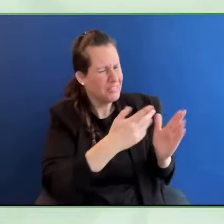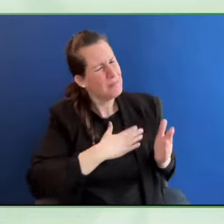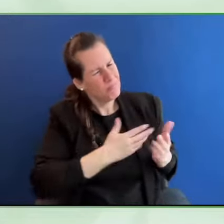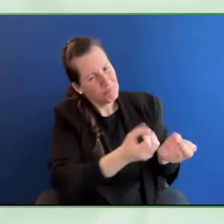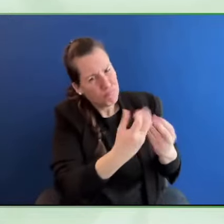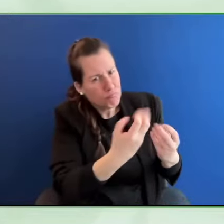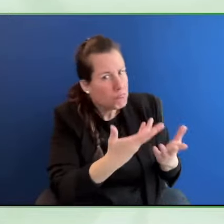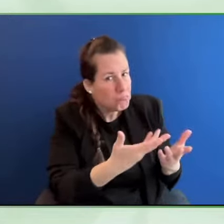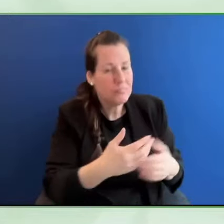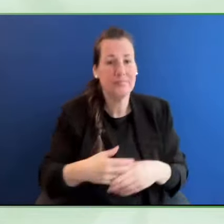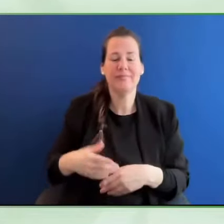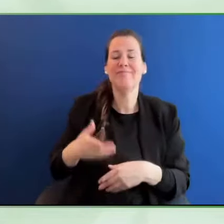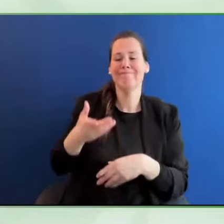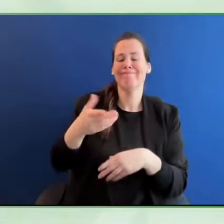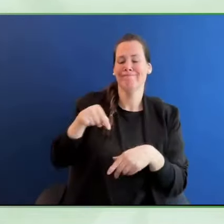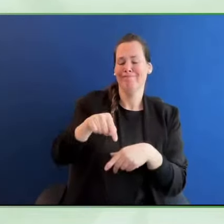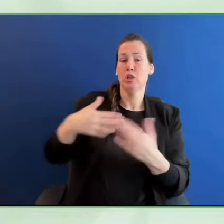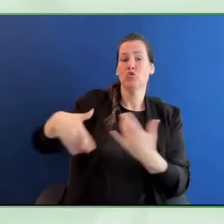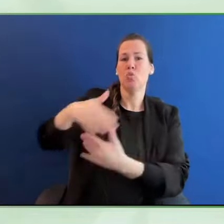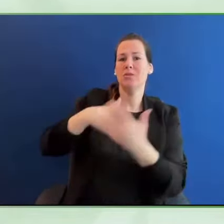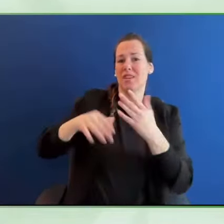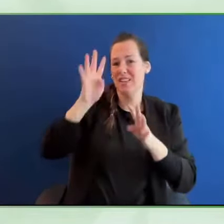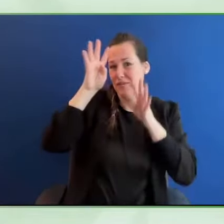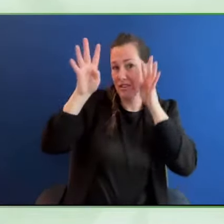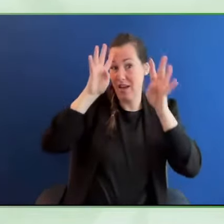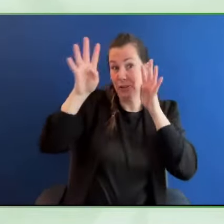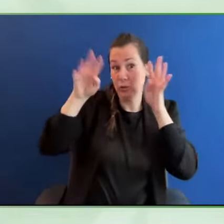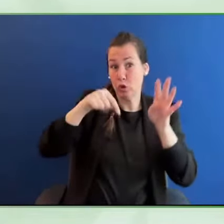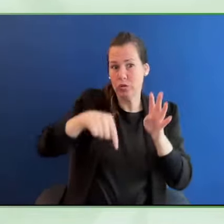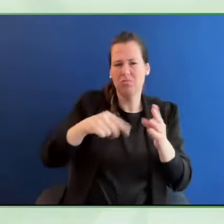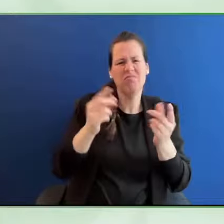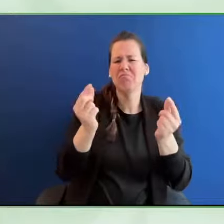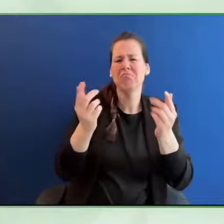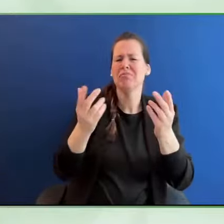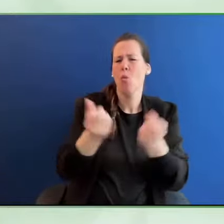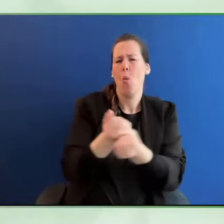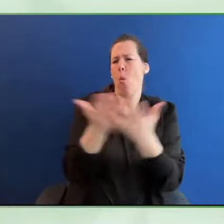We are trying to create a cross European definition and understanding of what social innovation